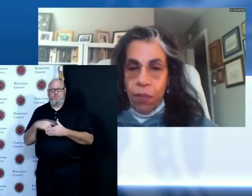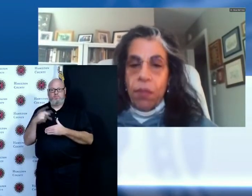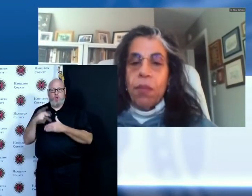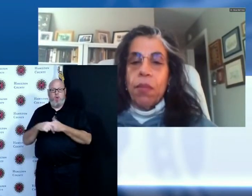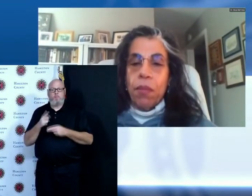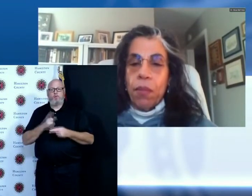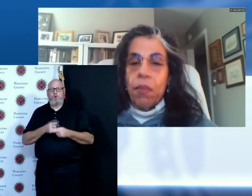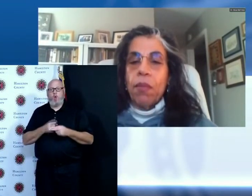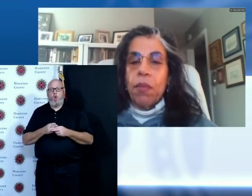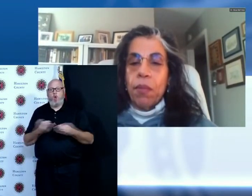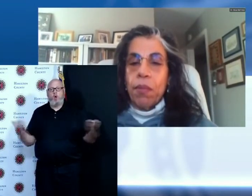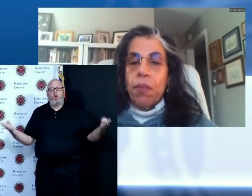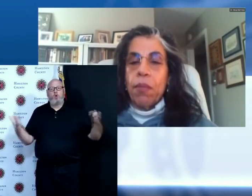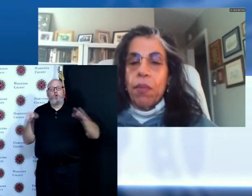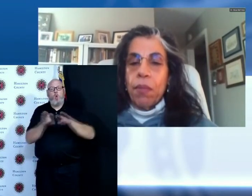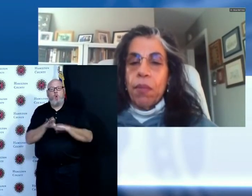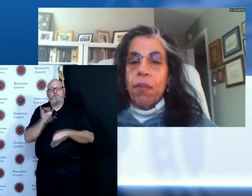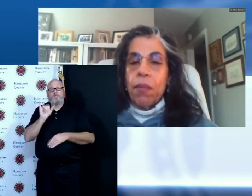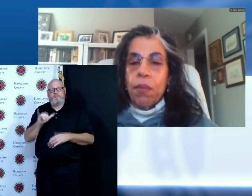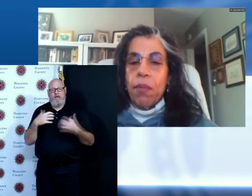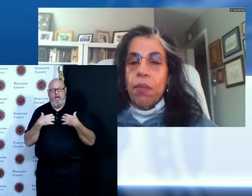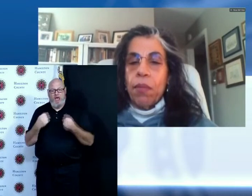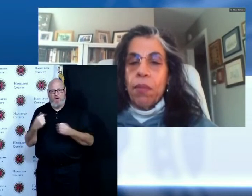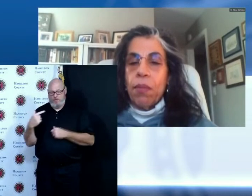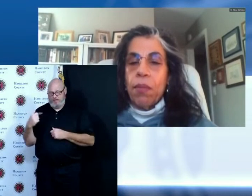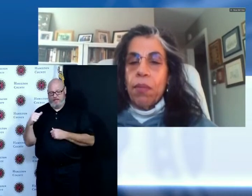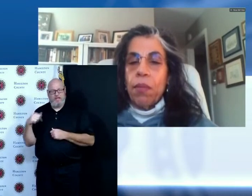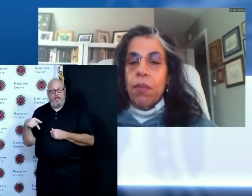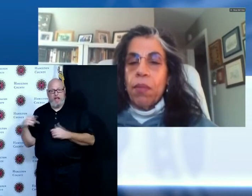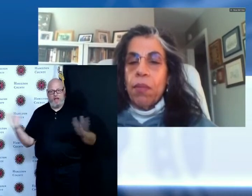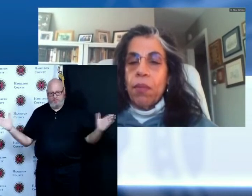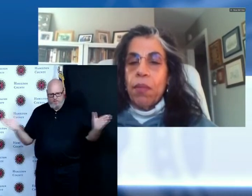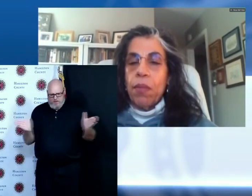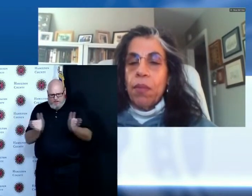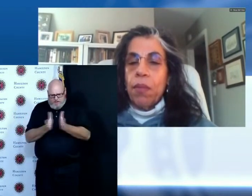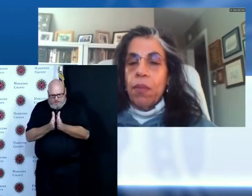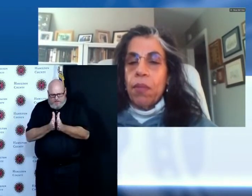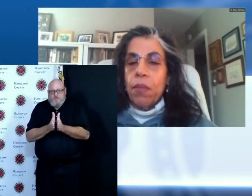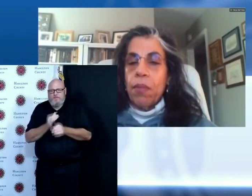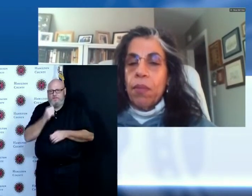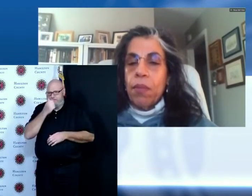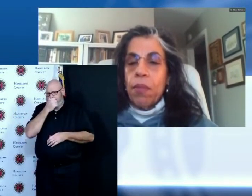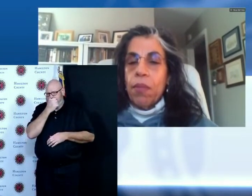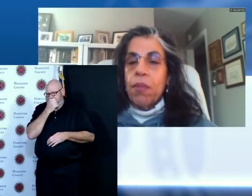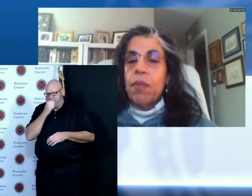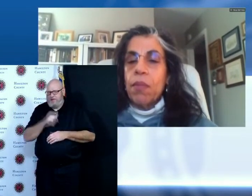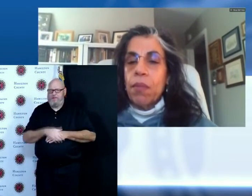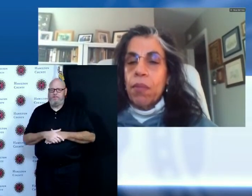but also how we deal with giving the taxpayers a break so we're going to be looking at rate paying